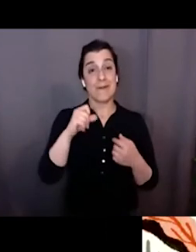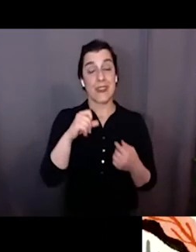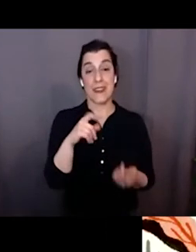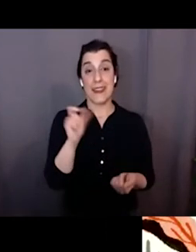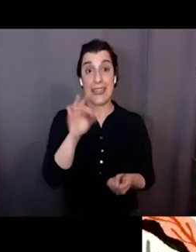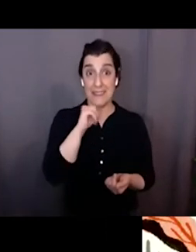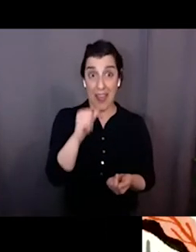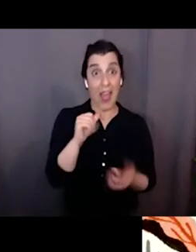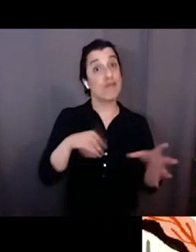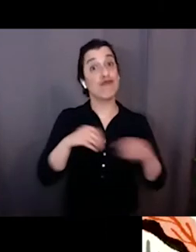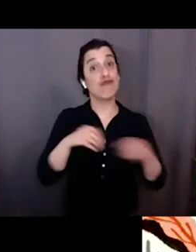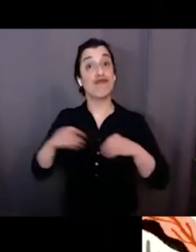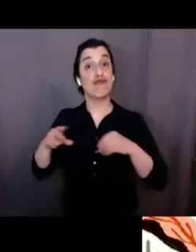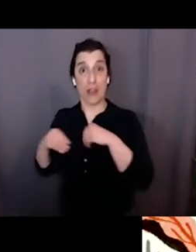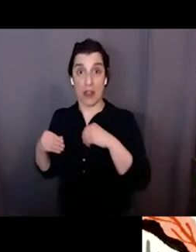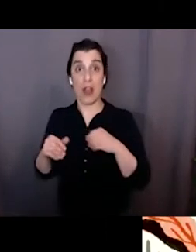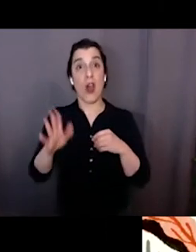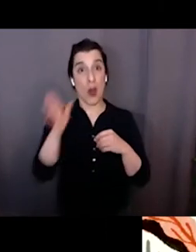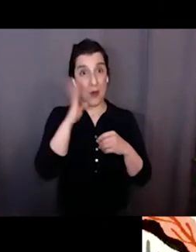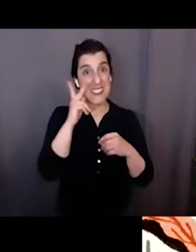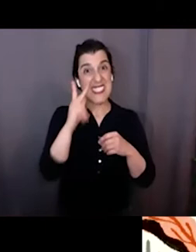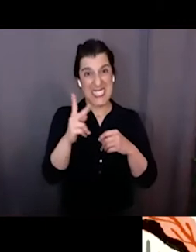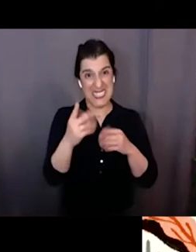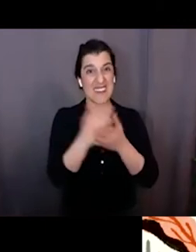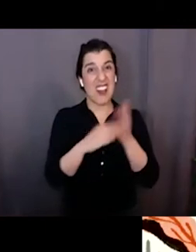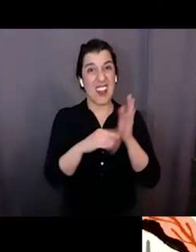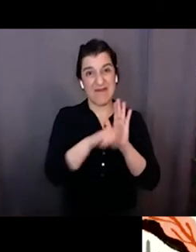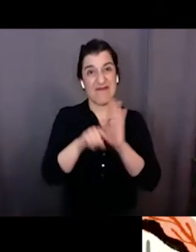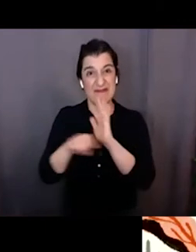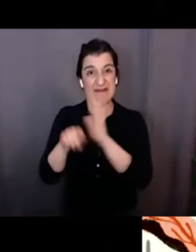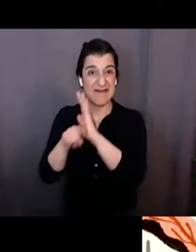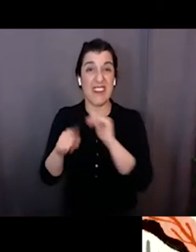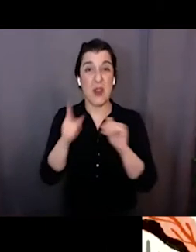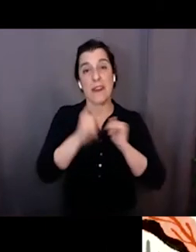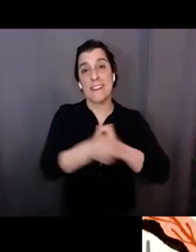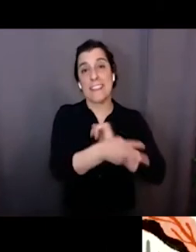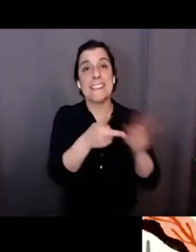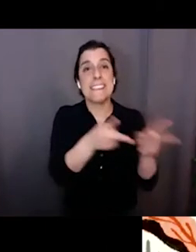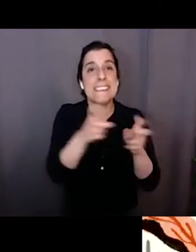extractive elements of them for public health and in anything else in this crisis.